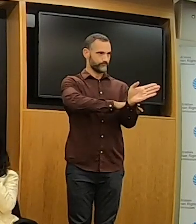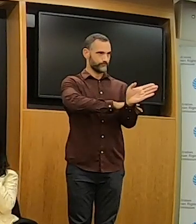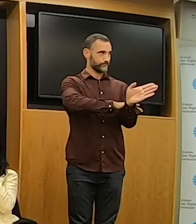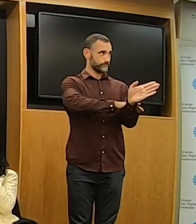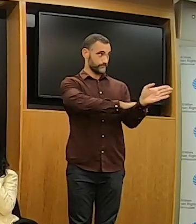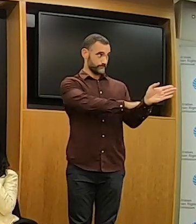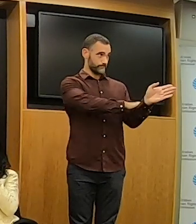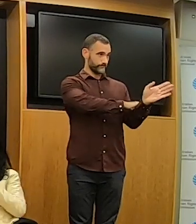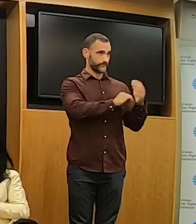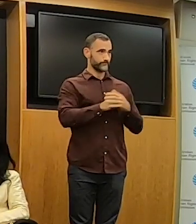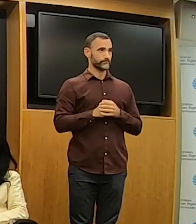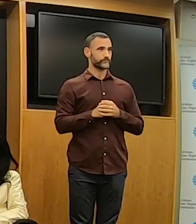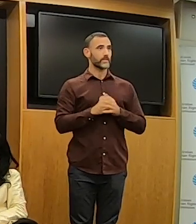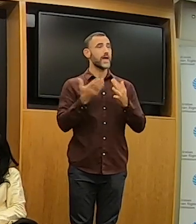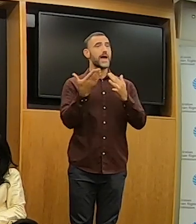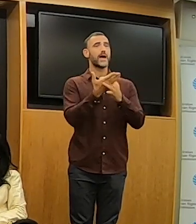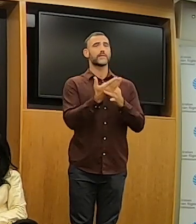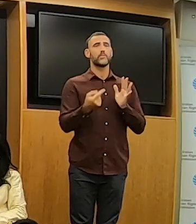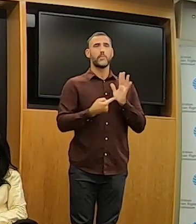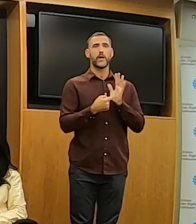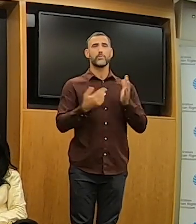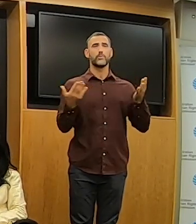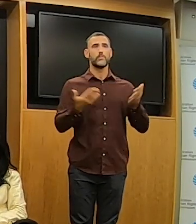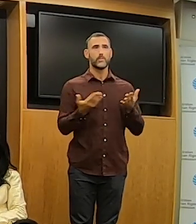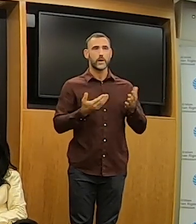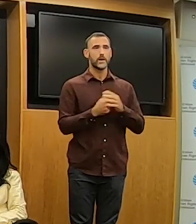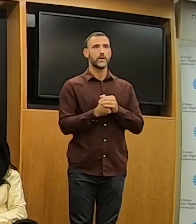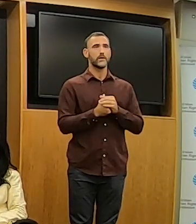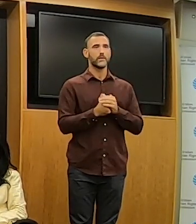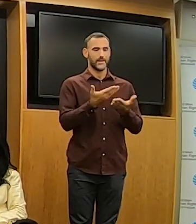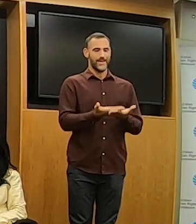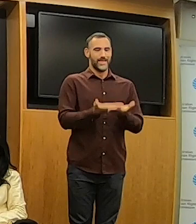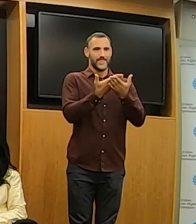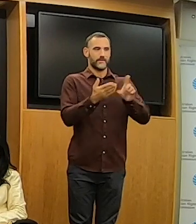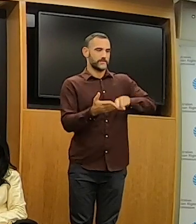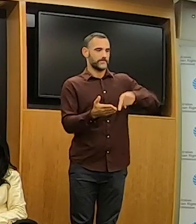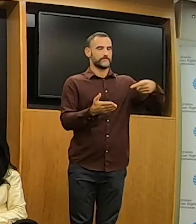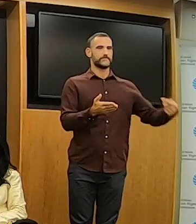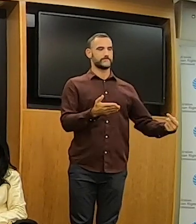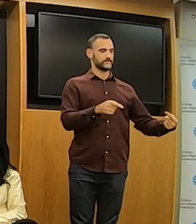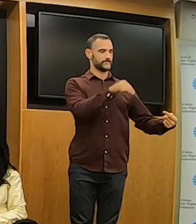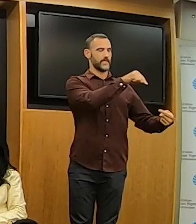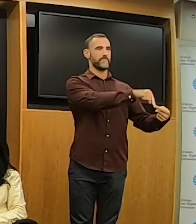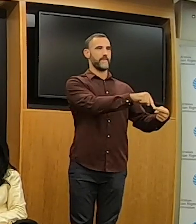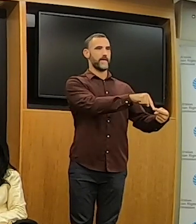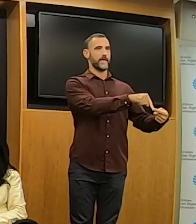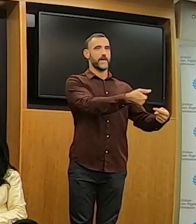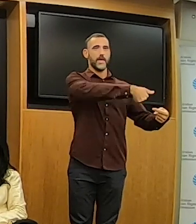The accessible bathroom is on the other side of the lift outside to your left. And the men's bathroom is also on the other side